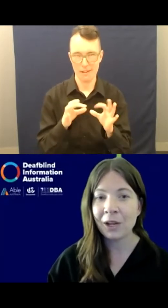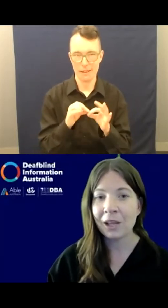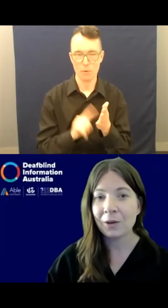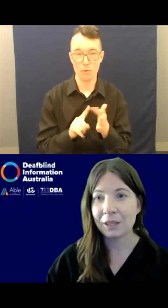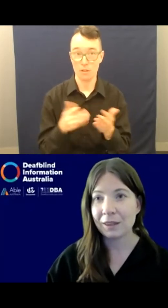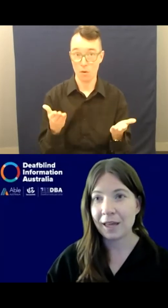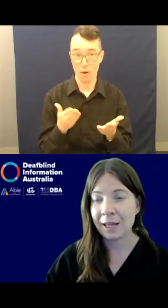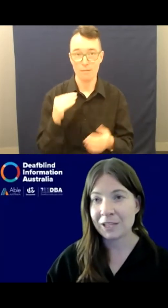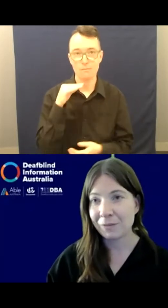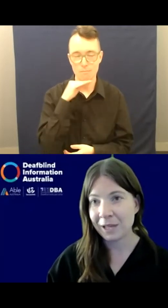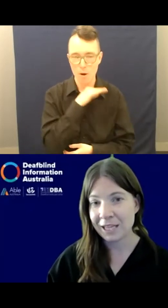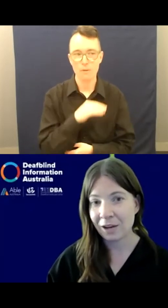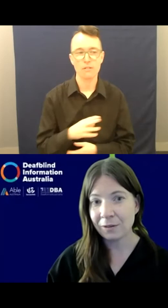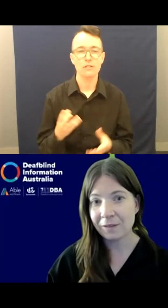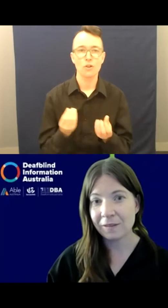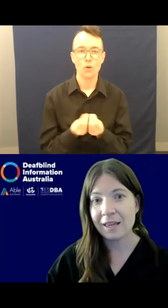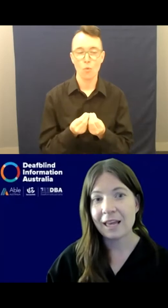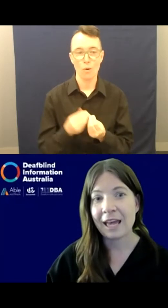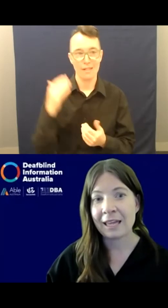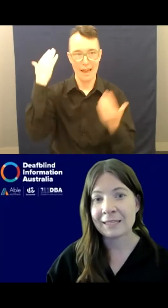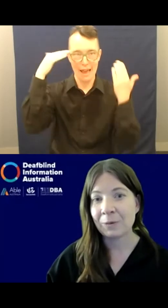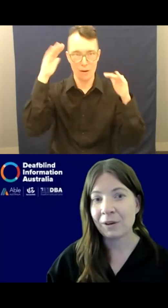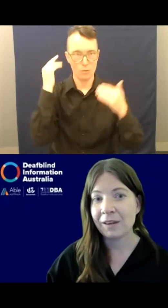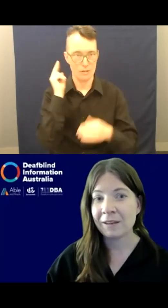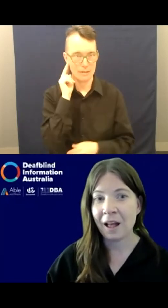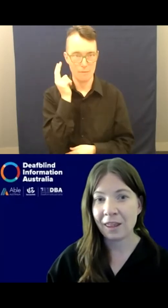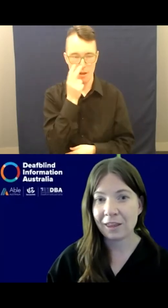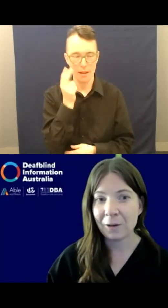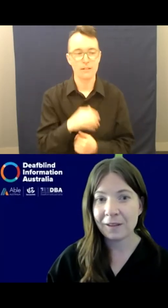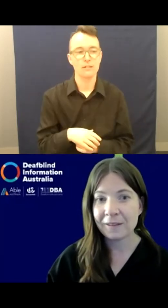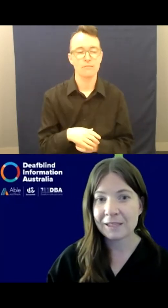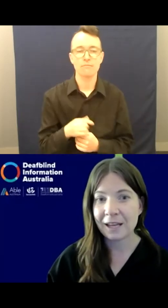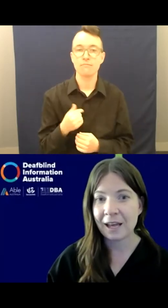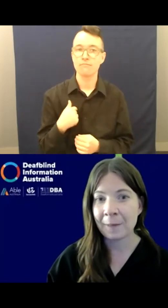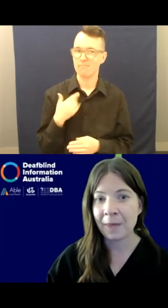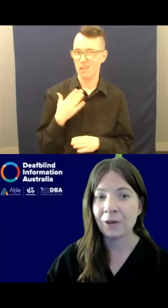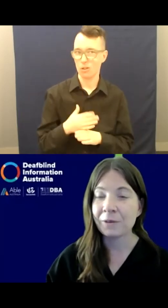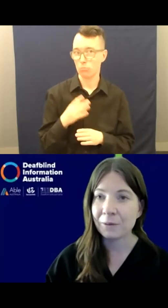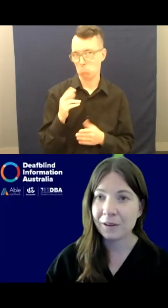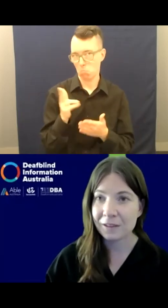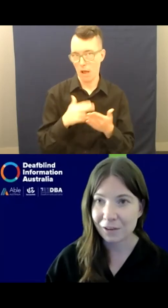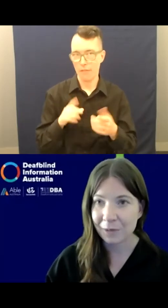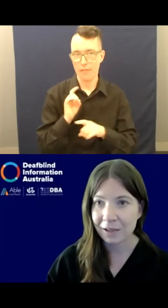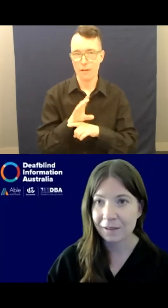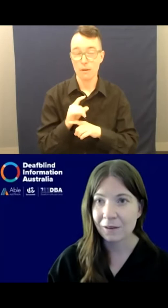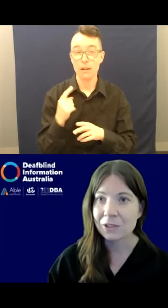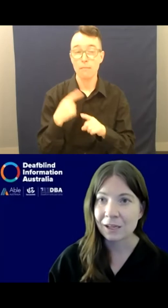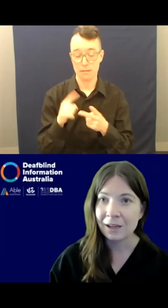with deafblind adults, and I work as an art therapist and also work as a deafblind consultant